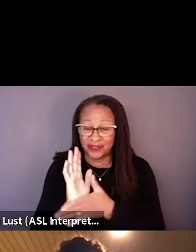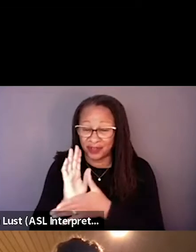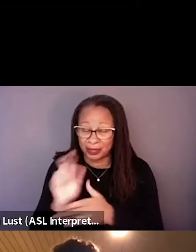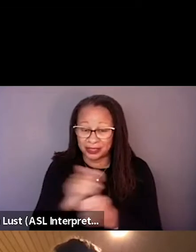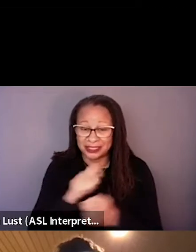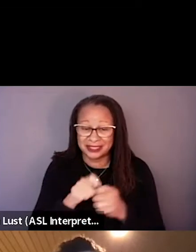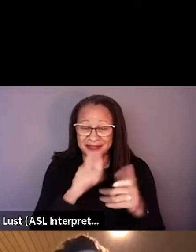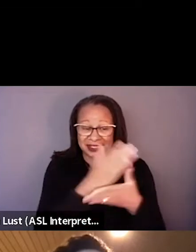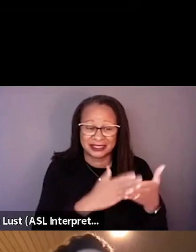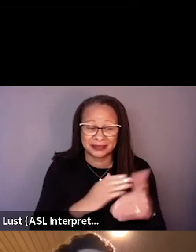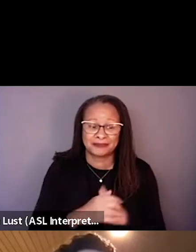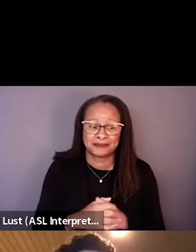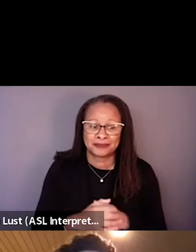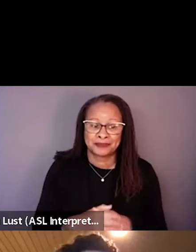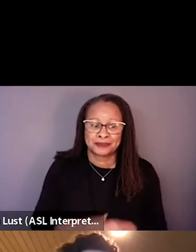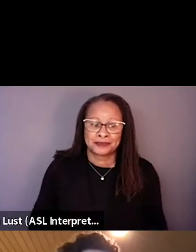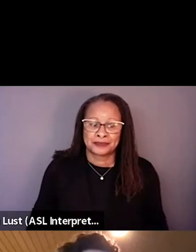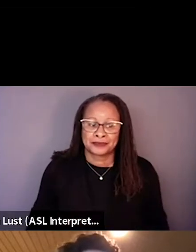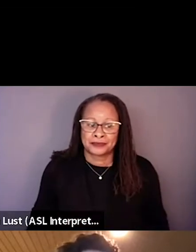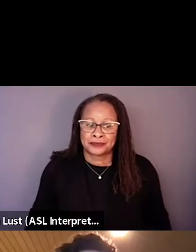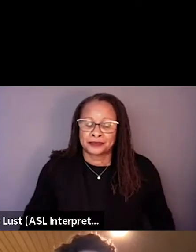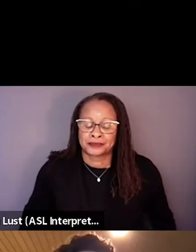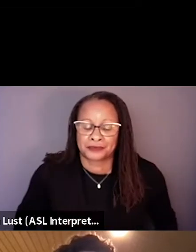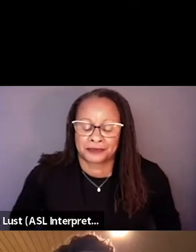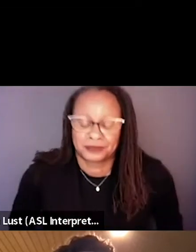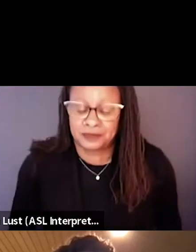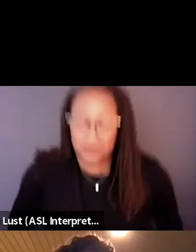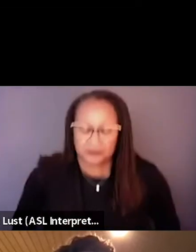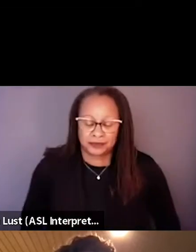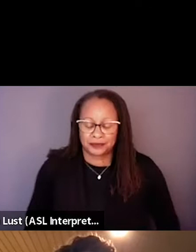Yeah, I mean I am sort of editing in my head a little bit,